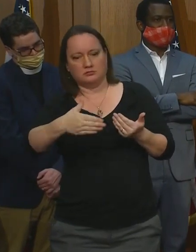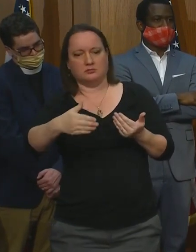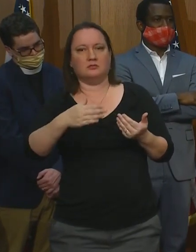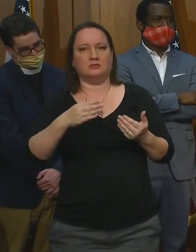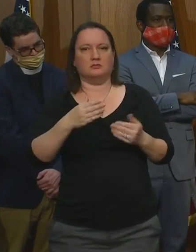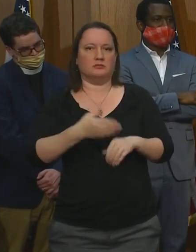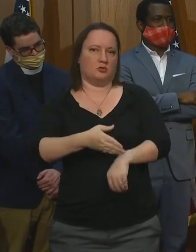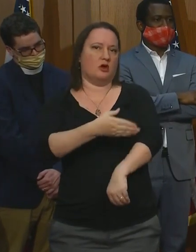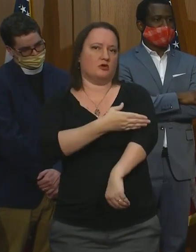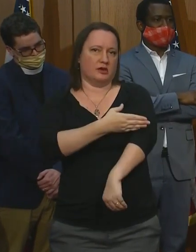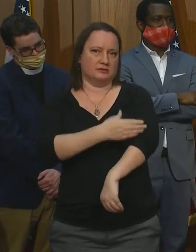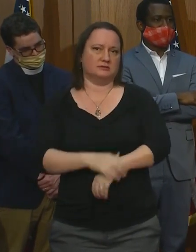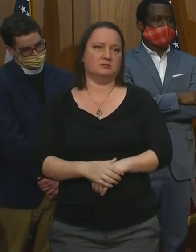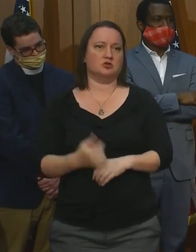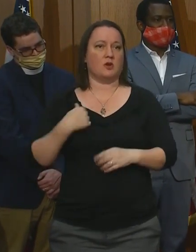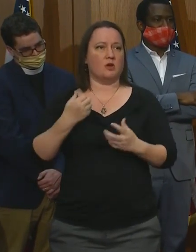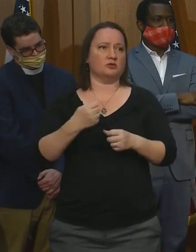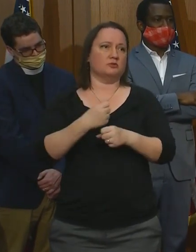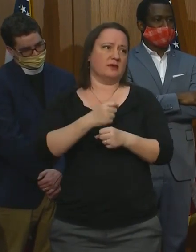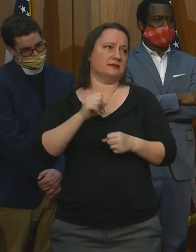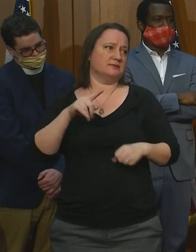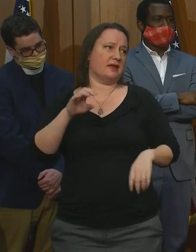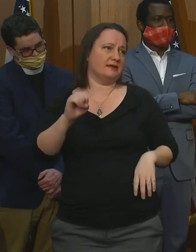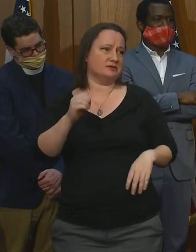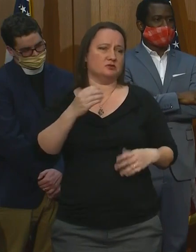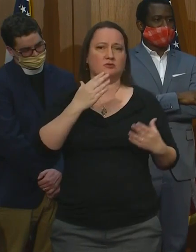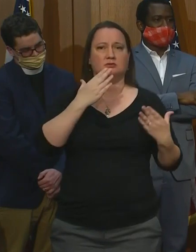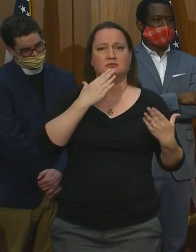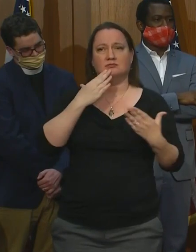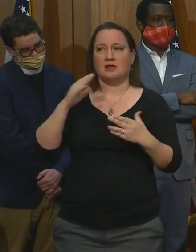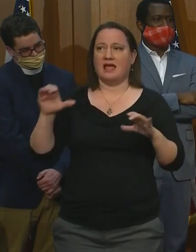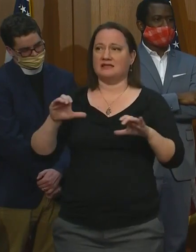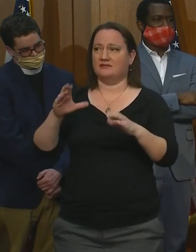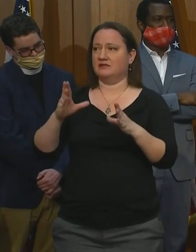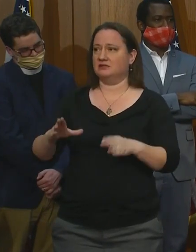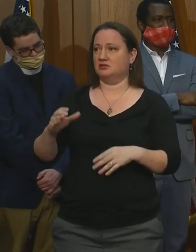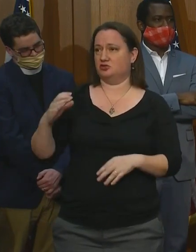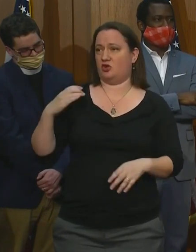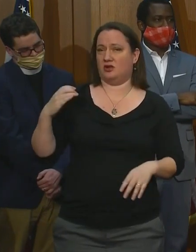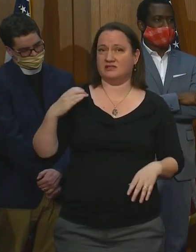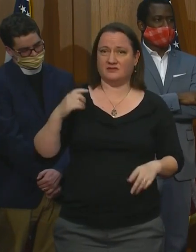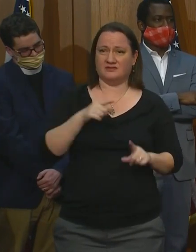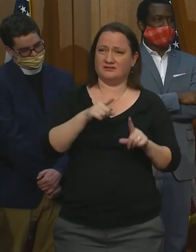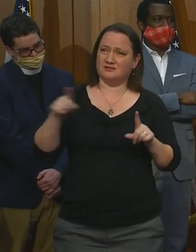WANT TO MAKE SPACE TO INTENTIONALLY. THANK THE